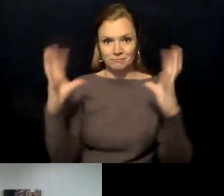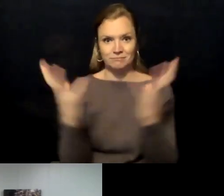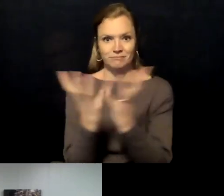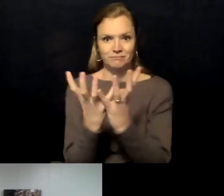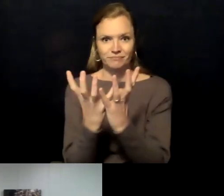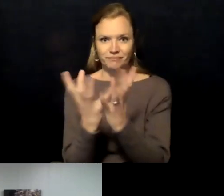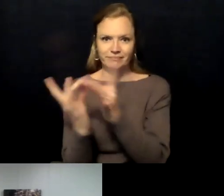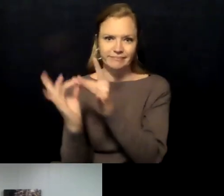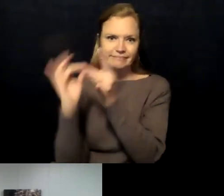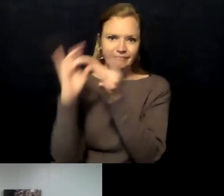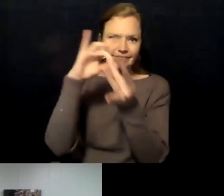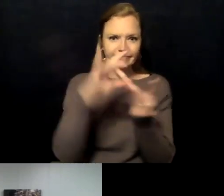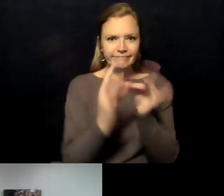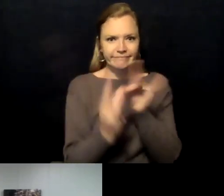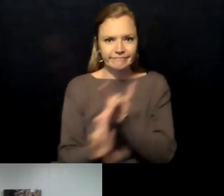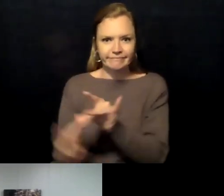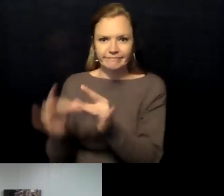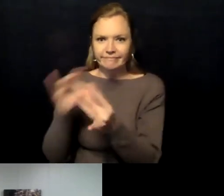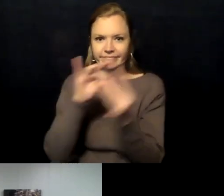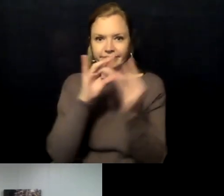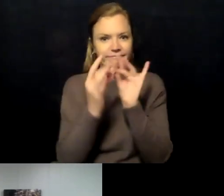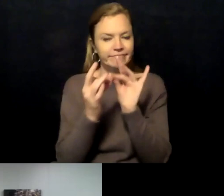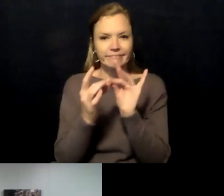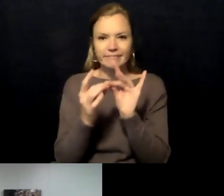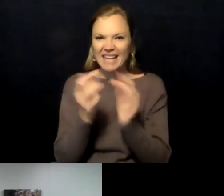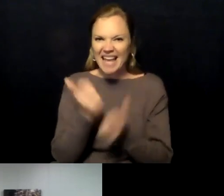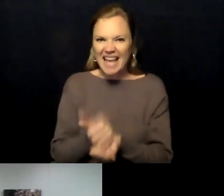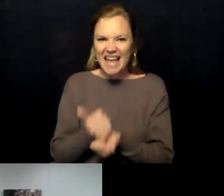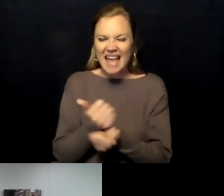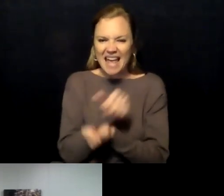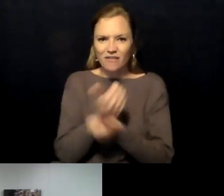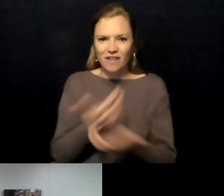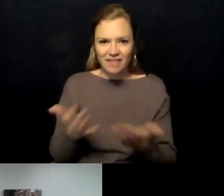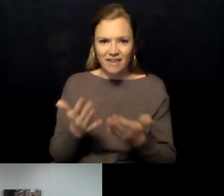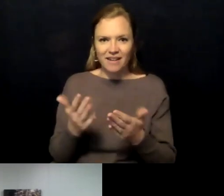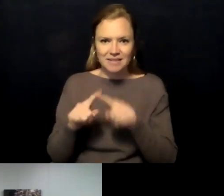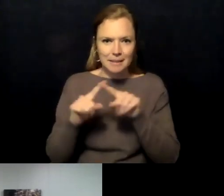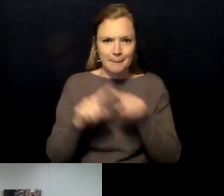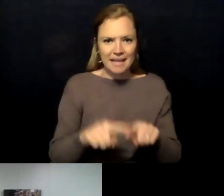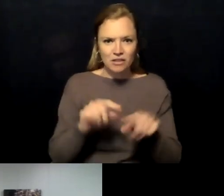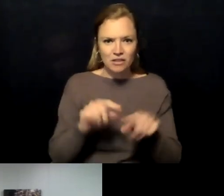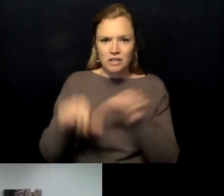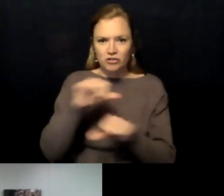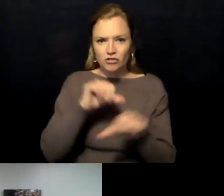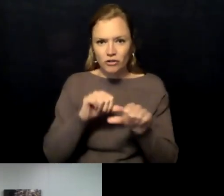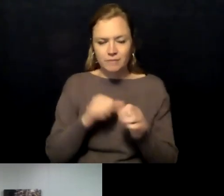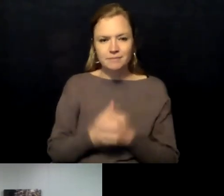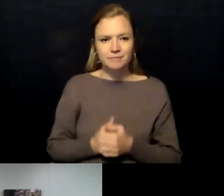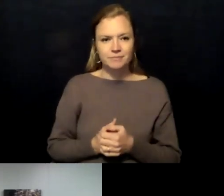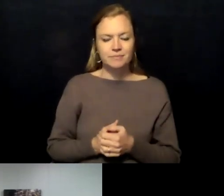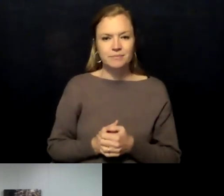with our plants and our animals. Before we move on to